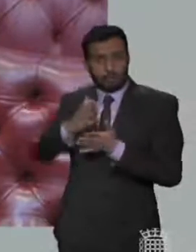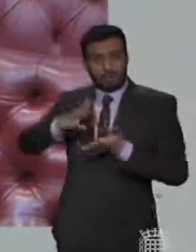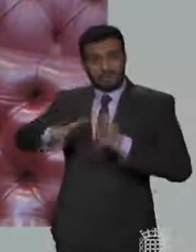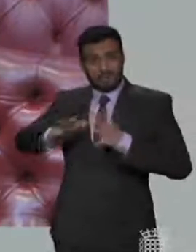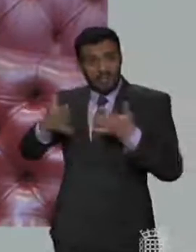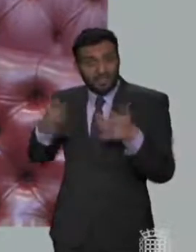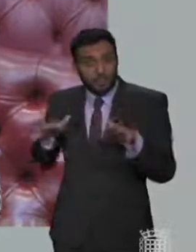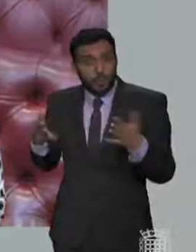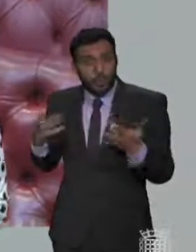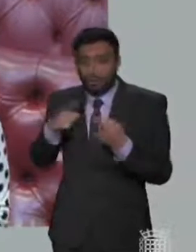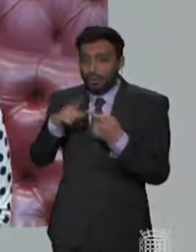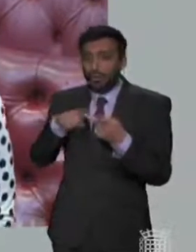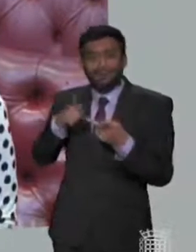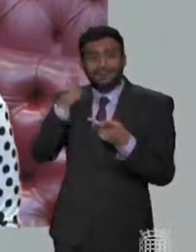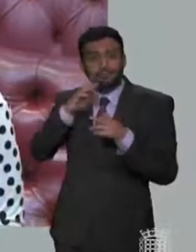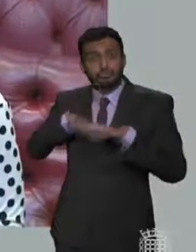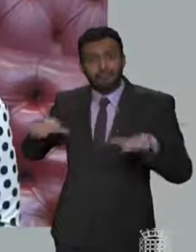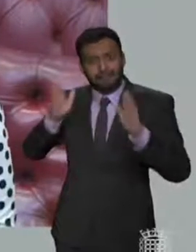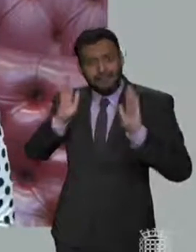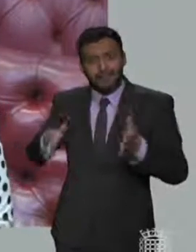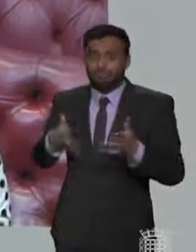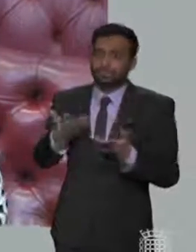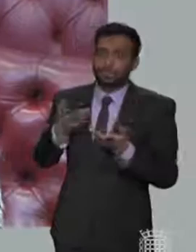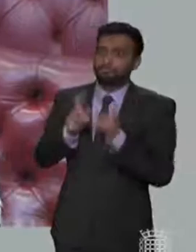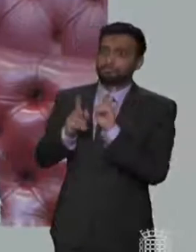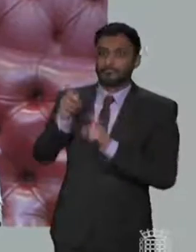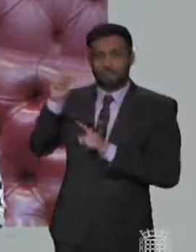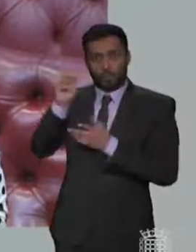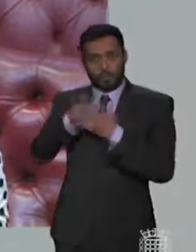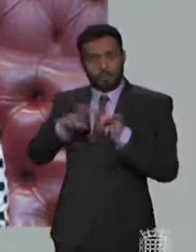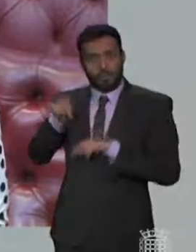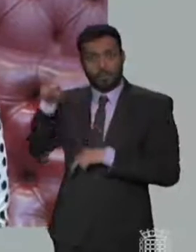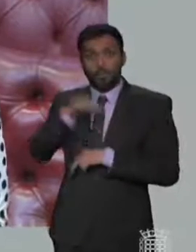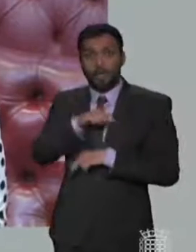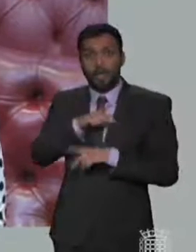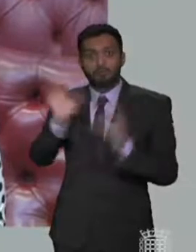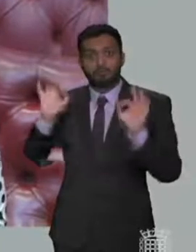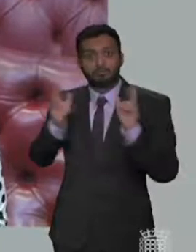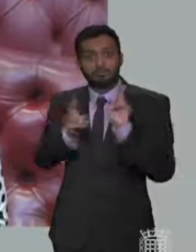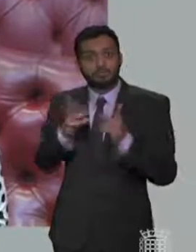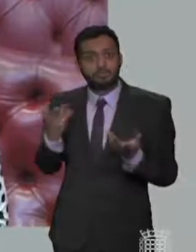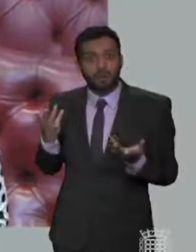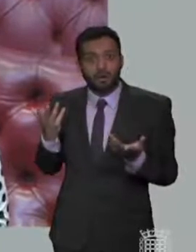parents because no bsl signer was available and as a result being party to sensitive discussions such